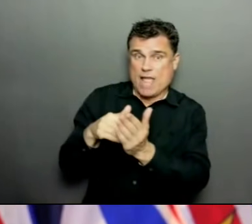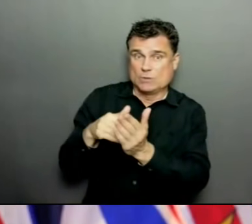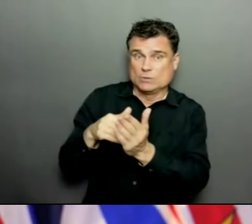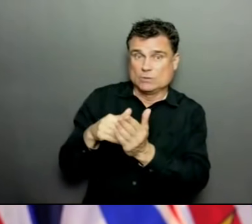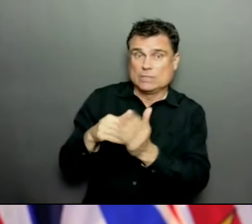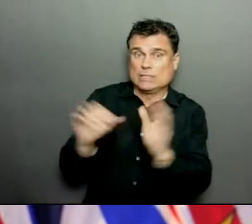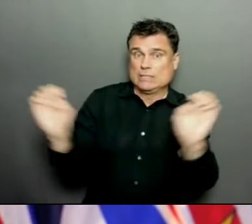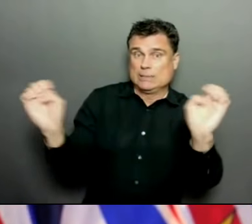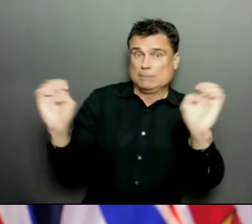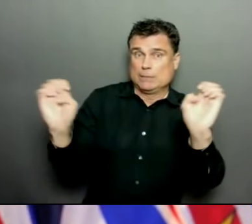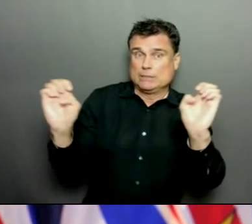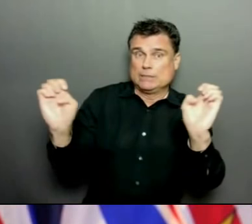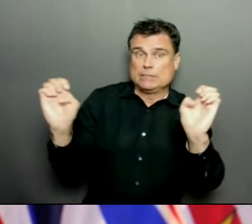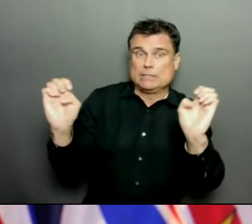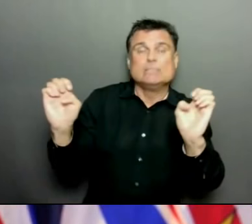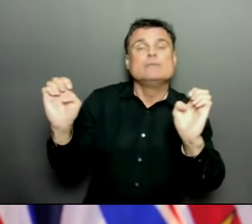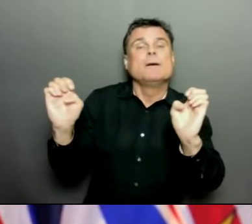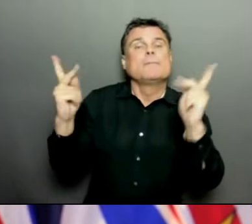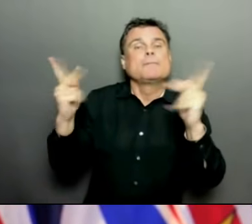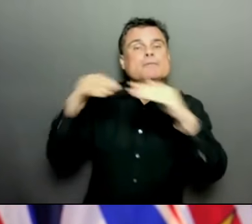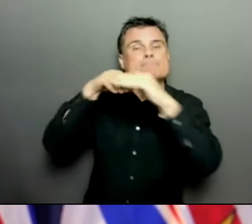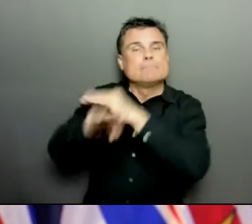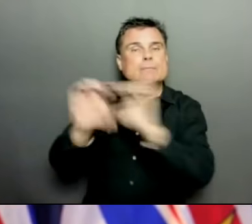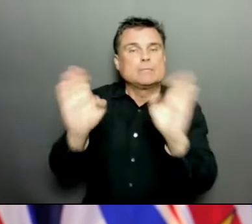typically